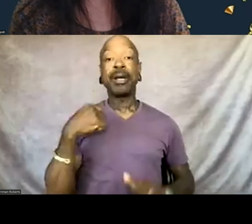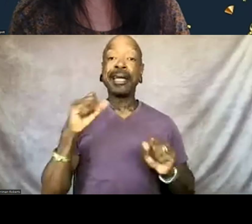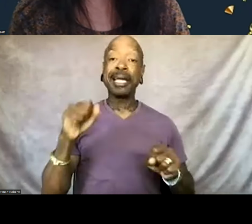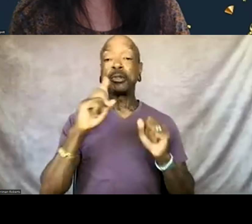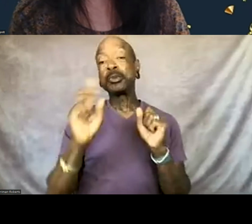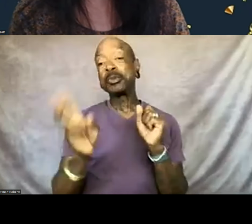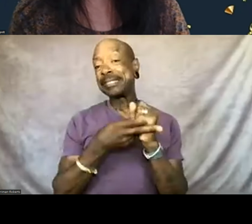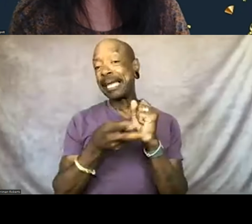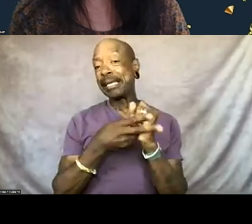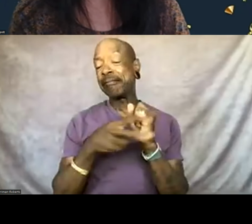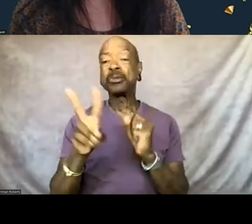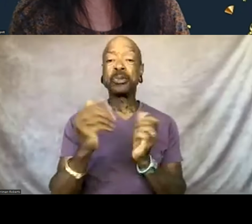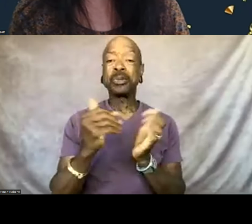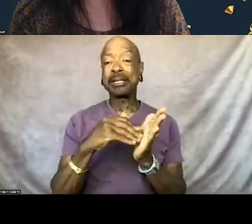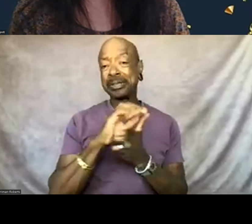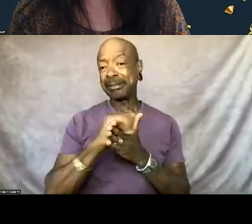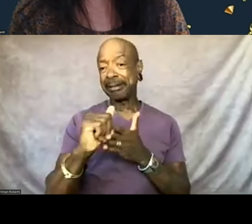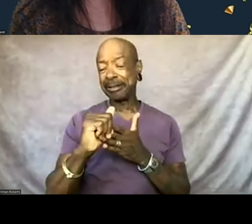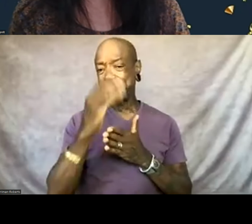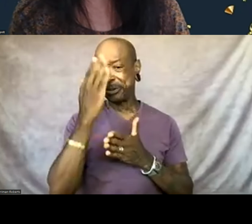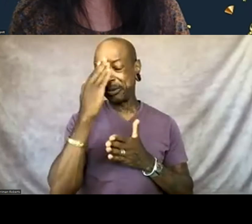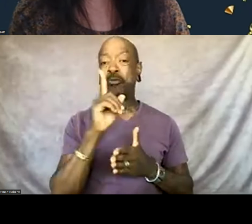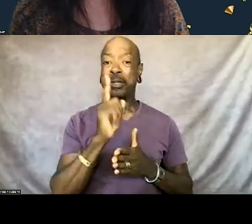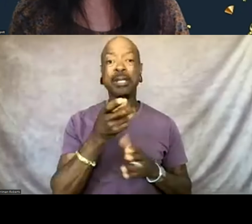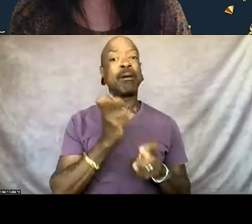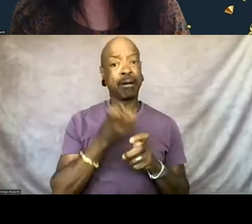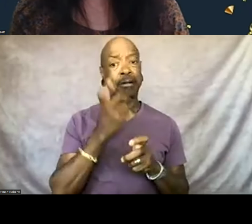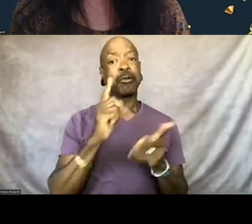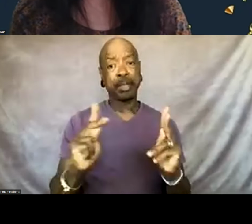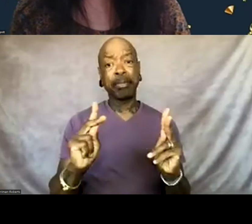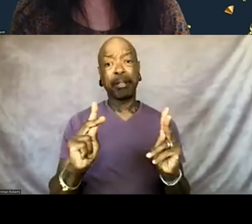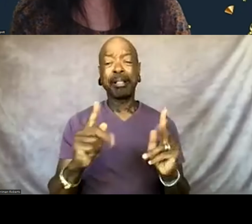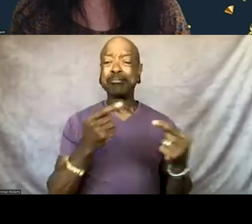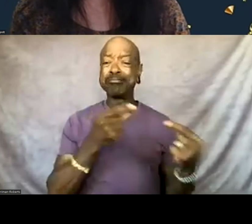. How many of you years ago felt like, yeah, we know that